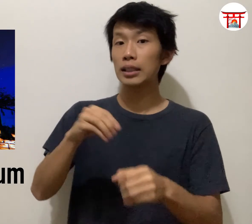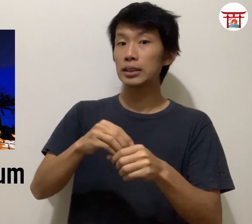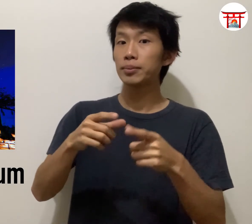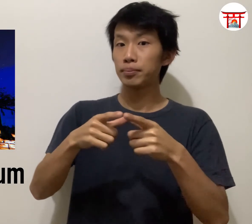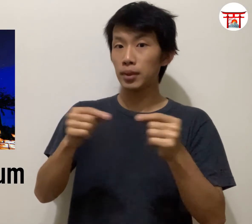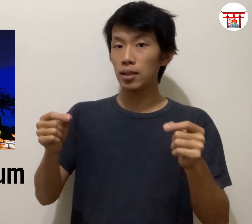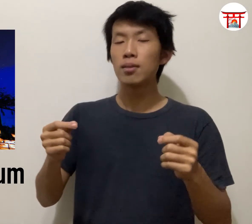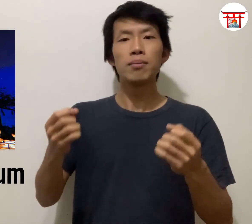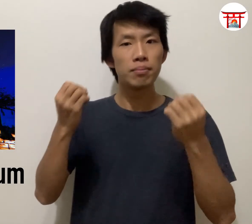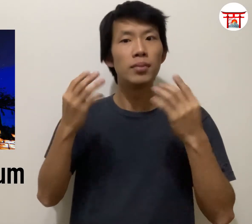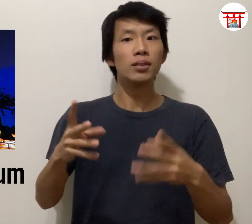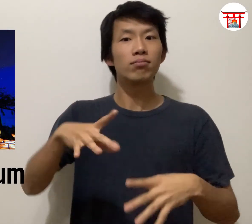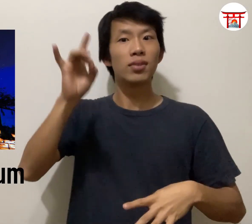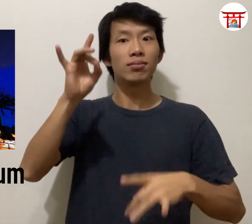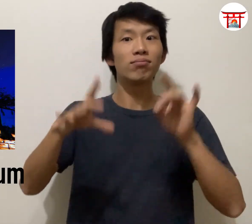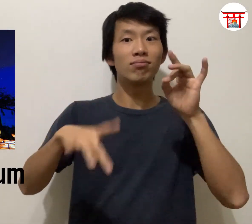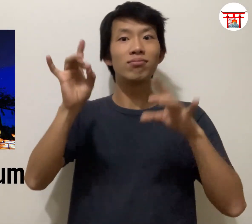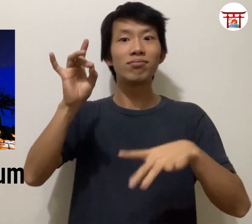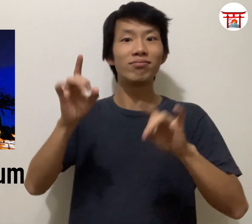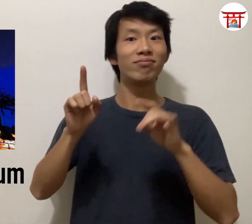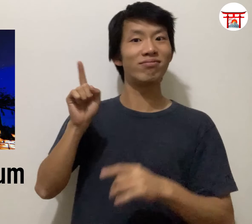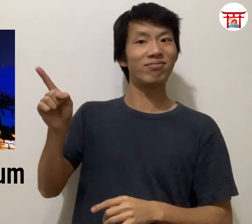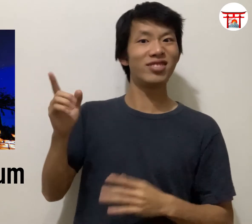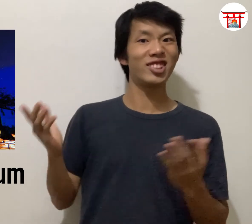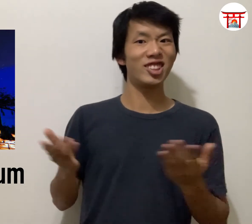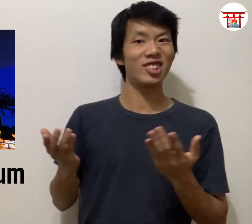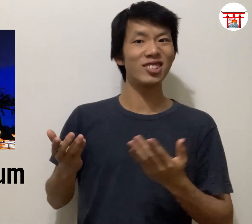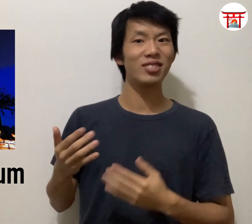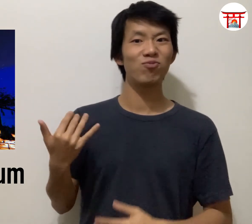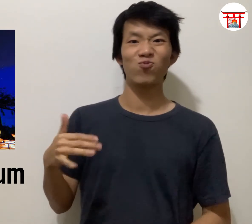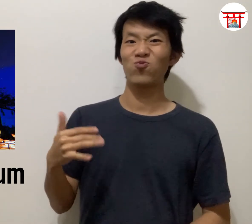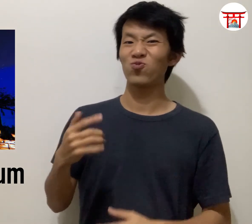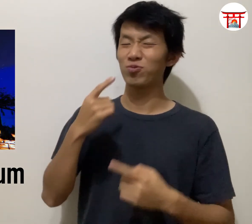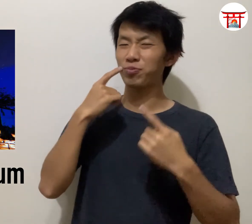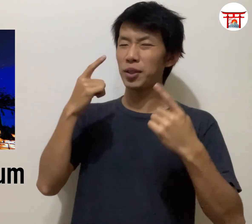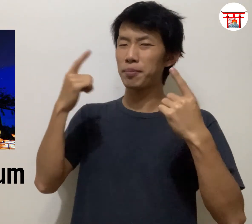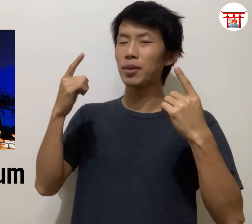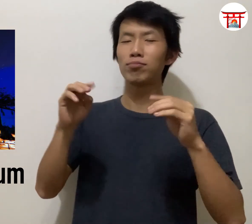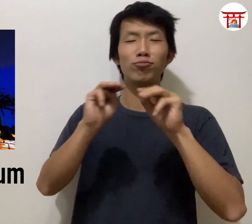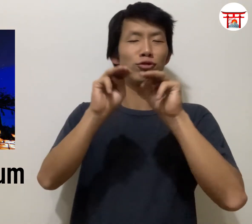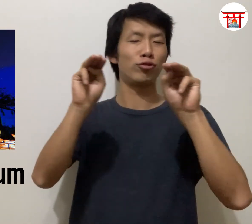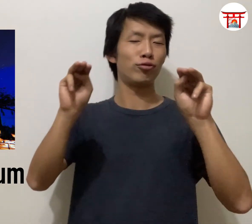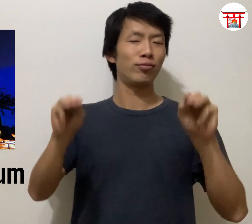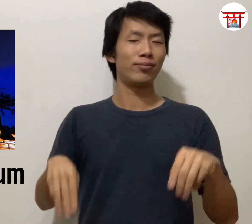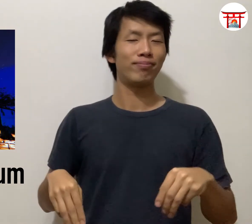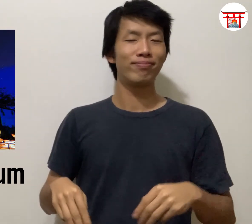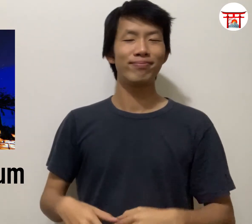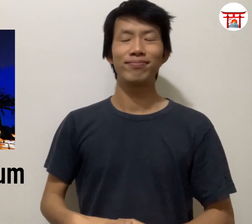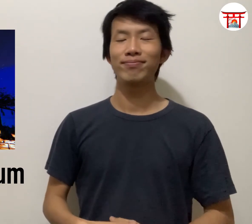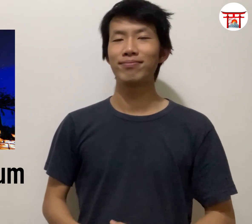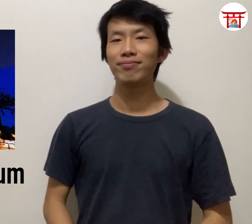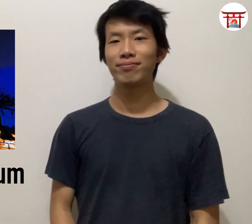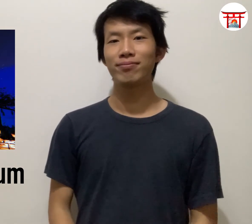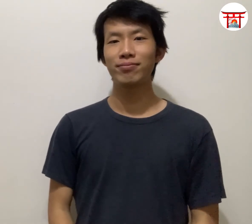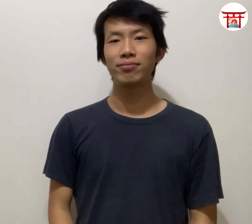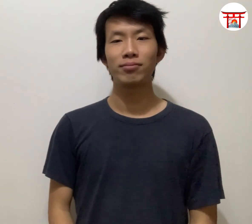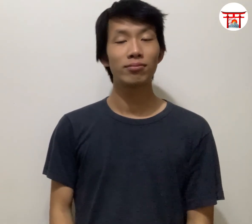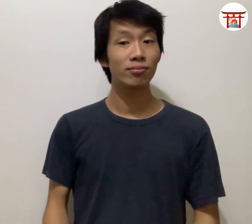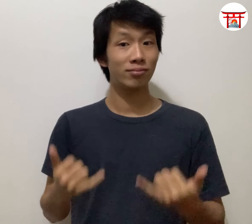At Fukui, many dinosaur rocks are found!